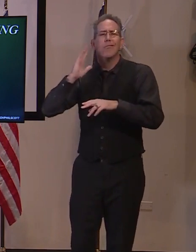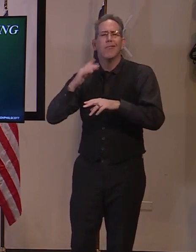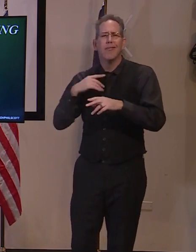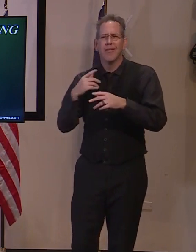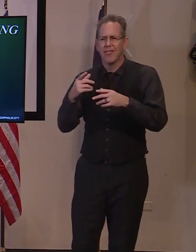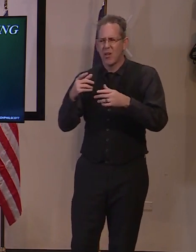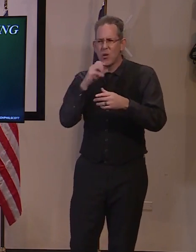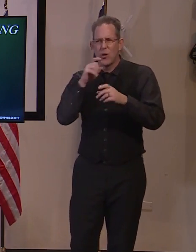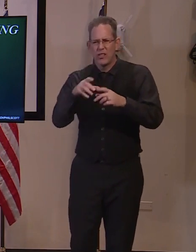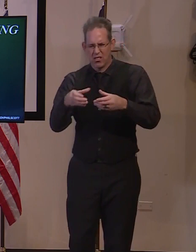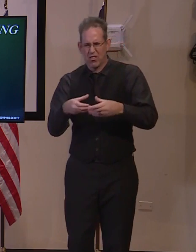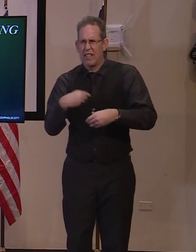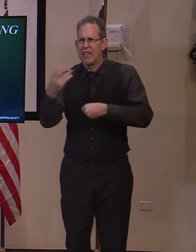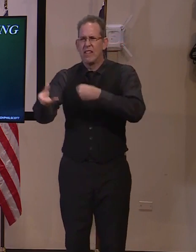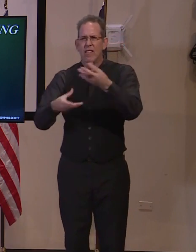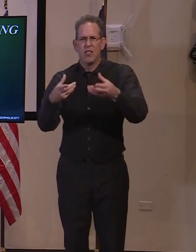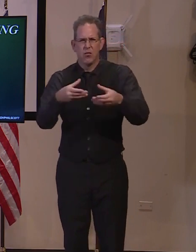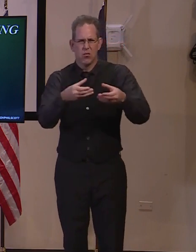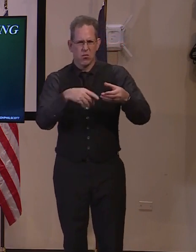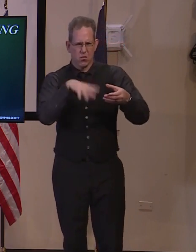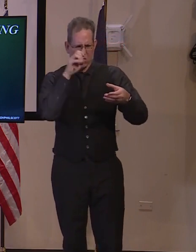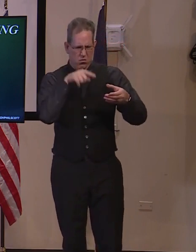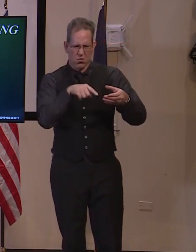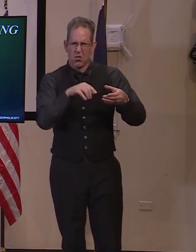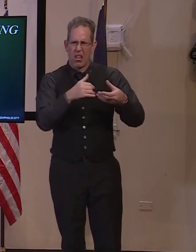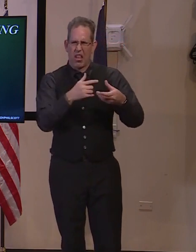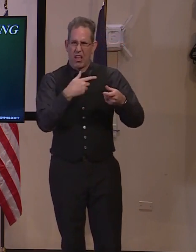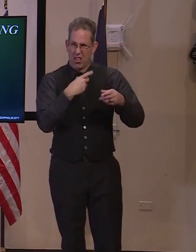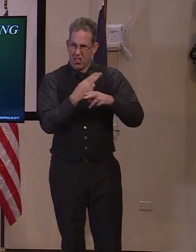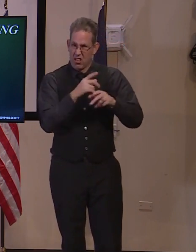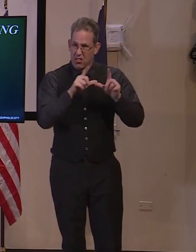with schools to help prioritize the use of those kits and get them used up